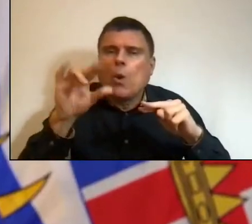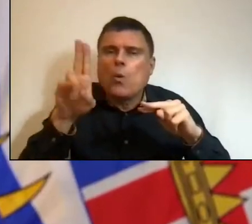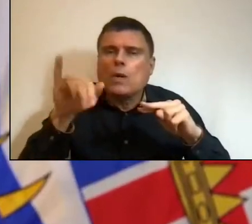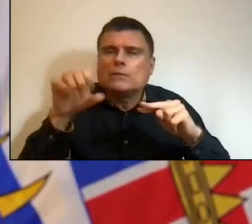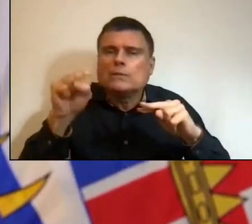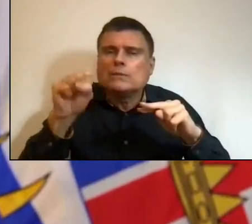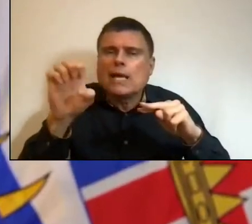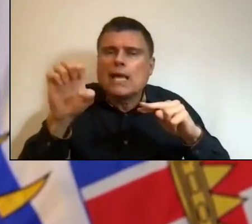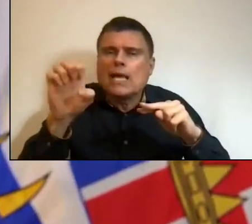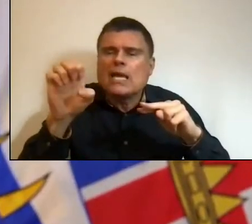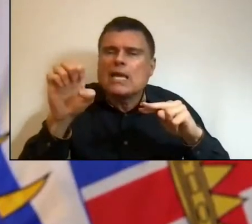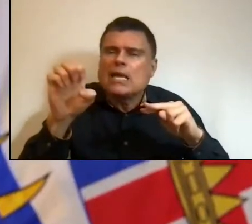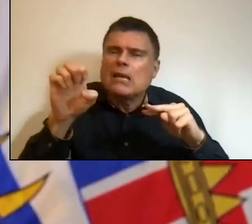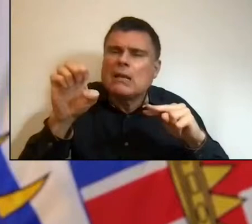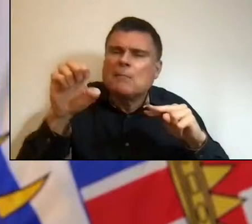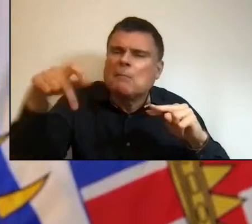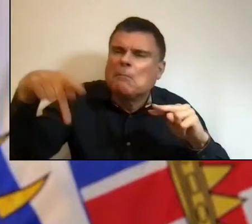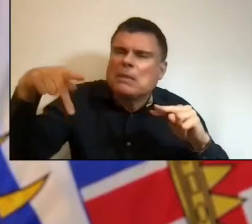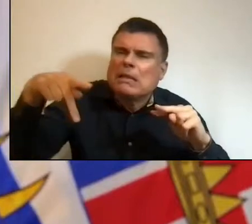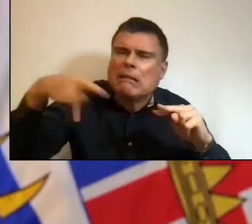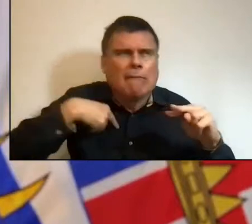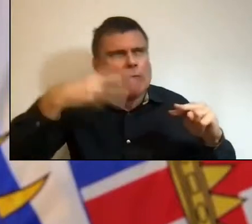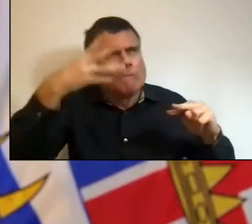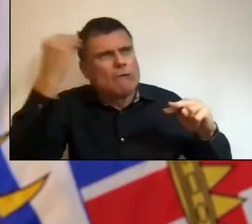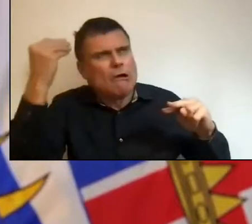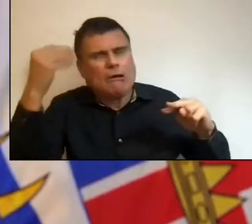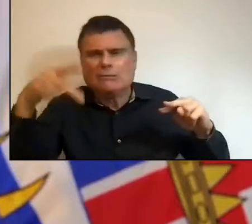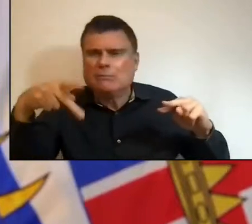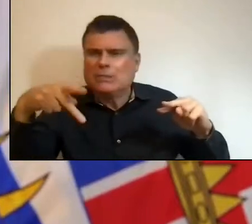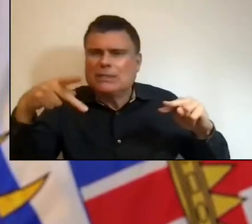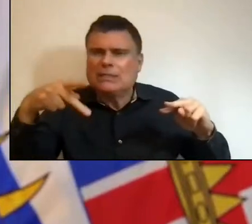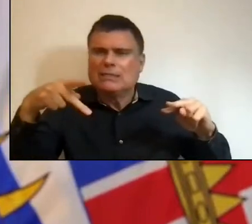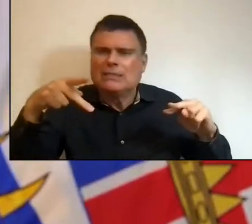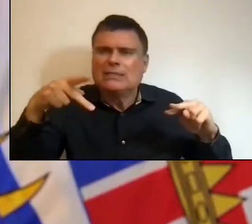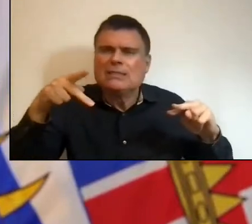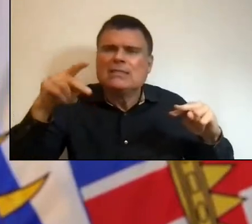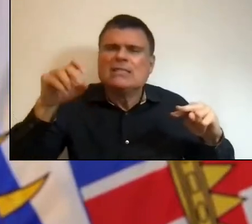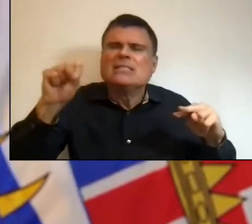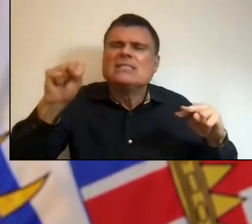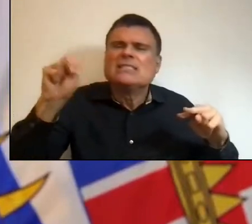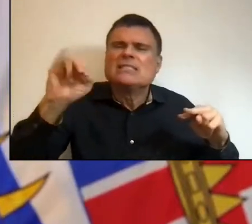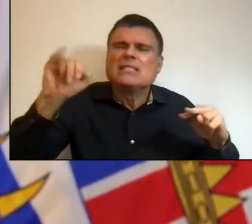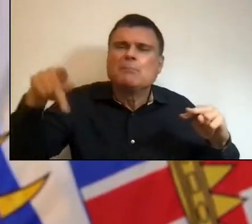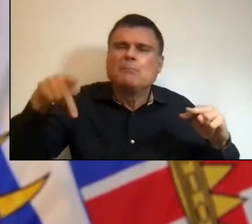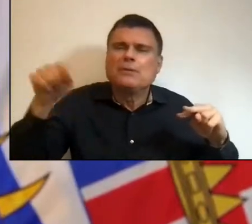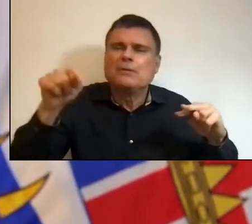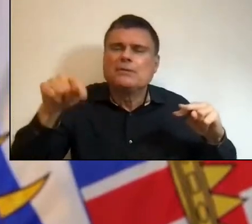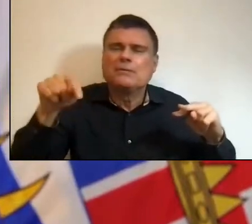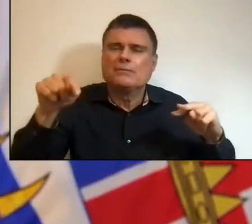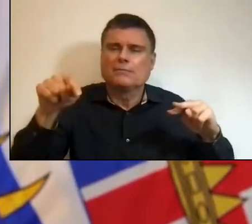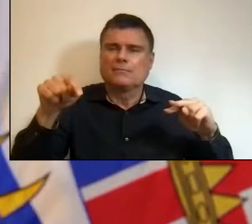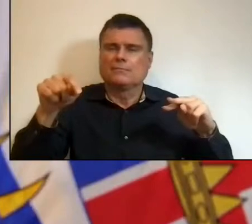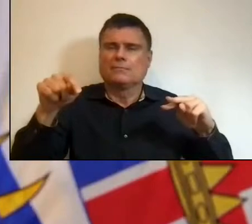It's a snip and that helps us